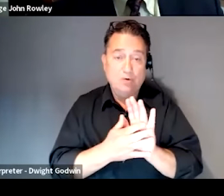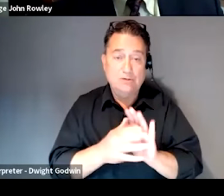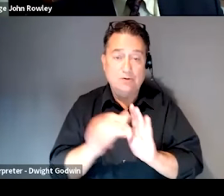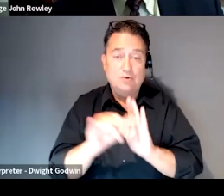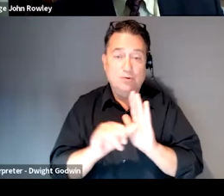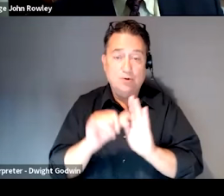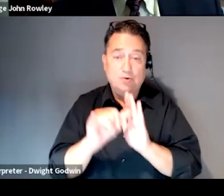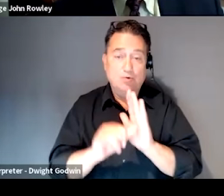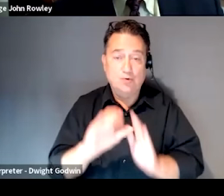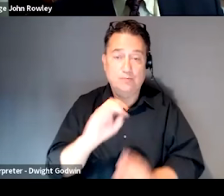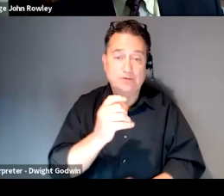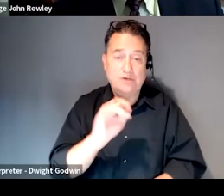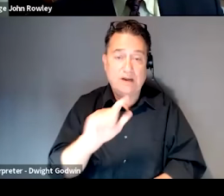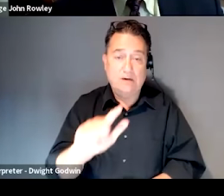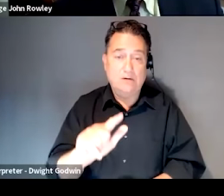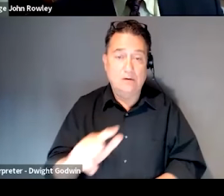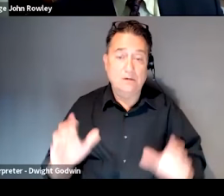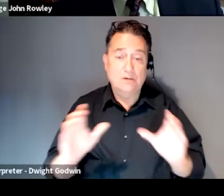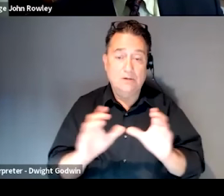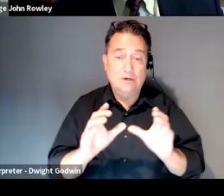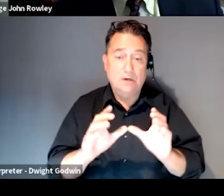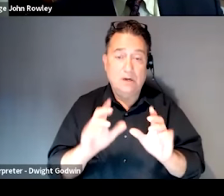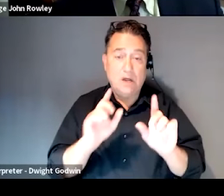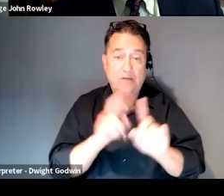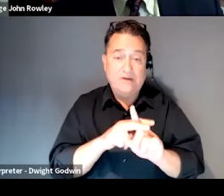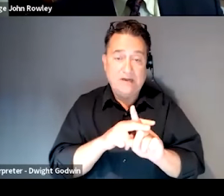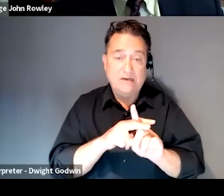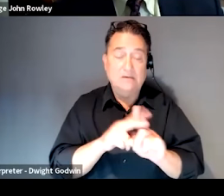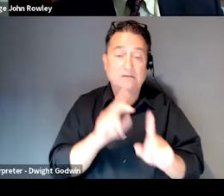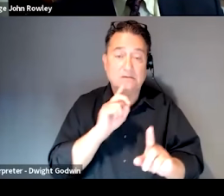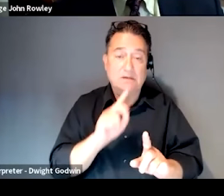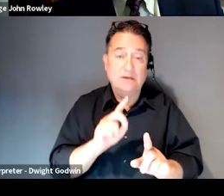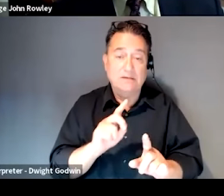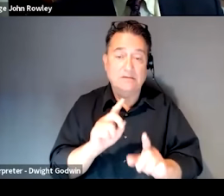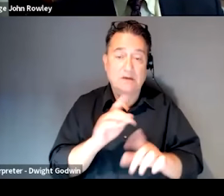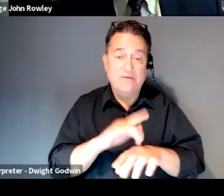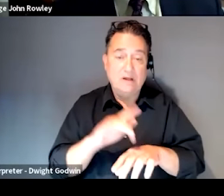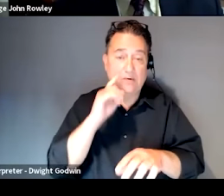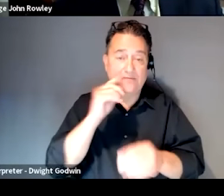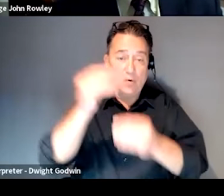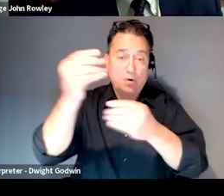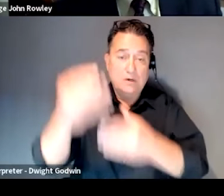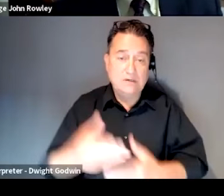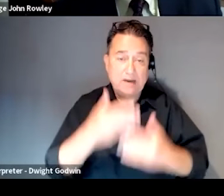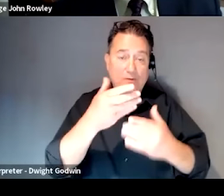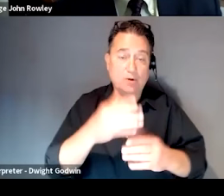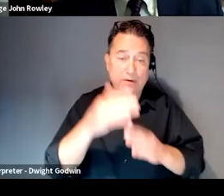A certificate of attendance is available for download at the end of today's webinar. Please note that this certificate